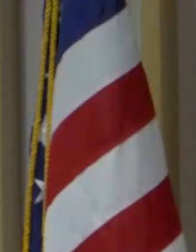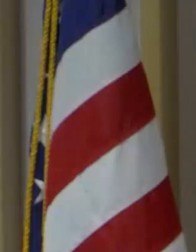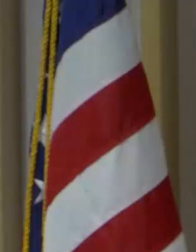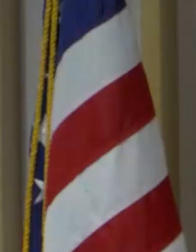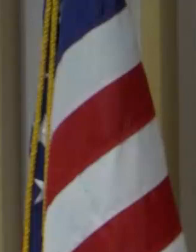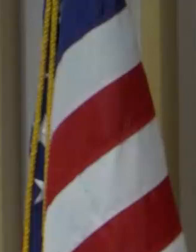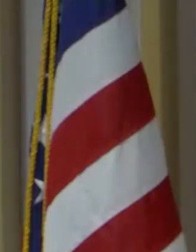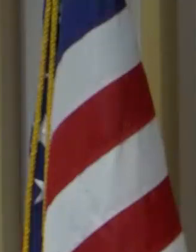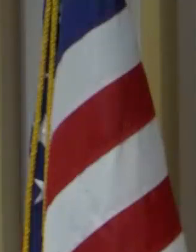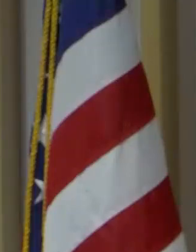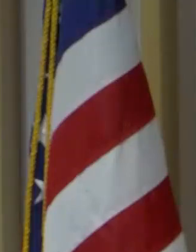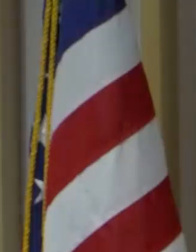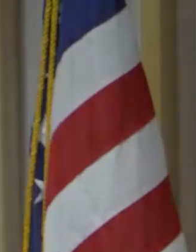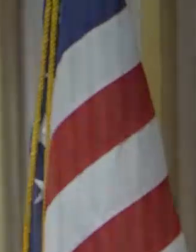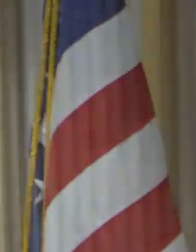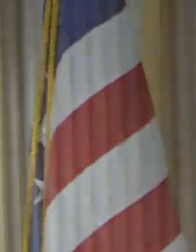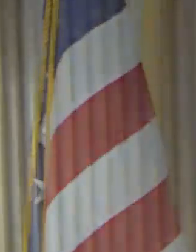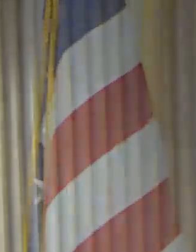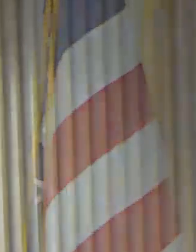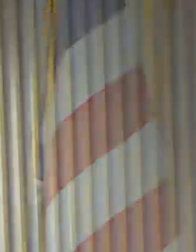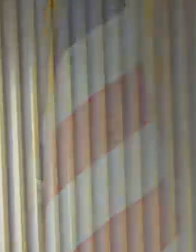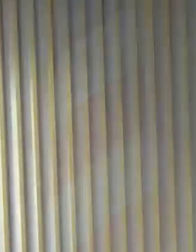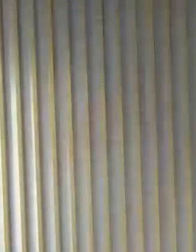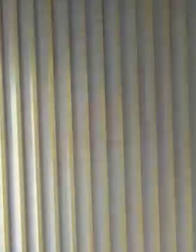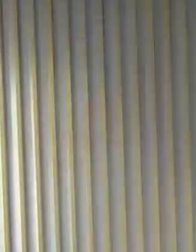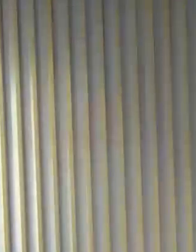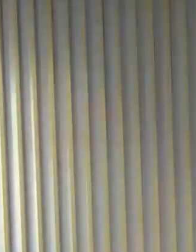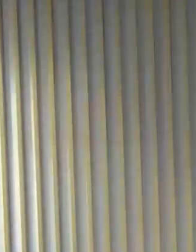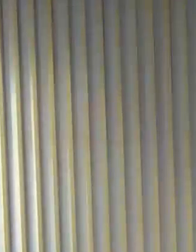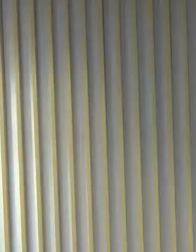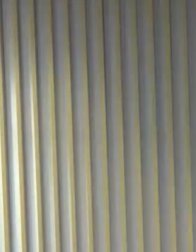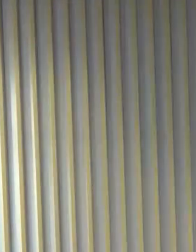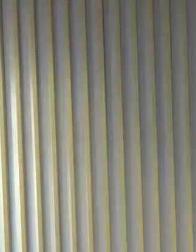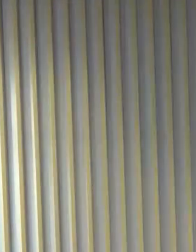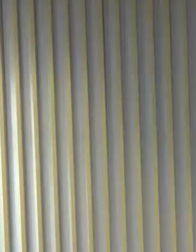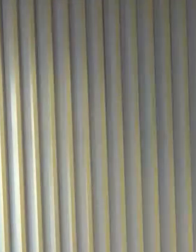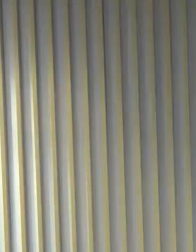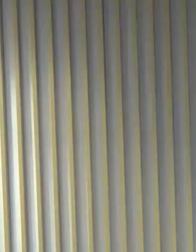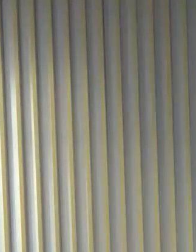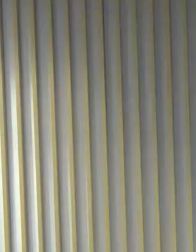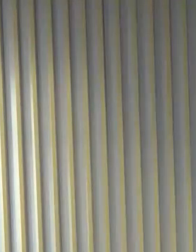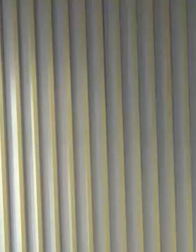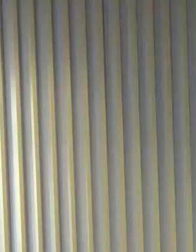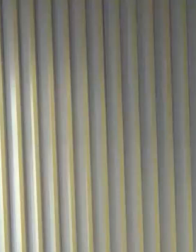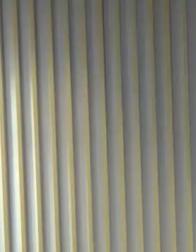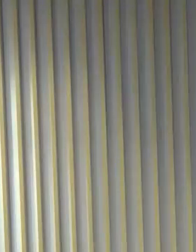RAISED IN EITHER ADDRESSED THEM IN THE REPORT OR RAISED THEM AS